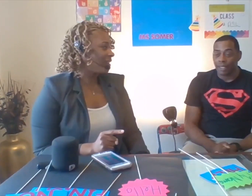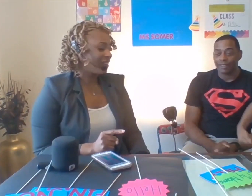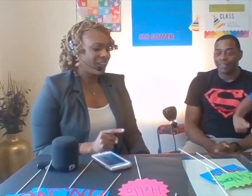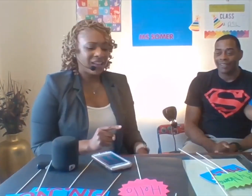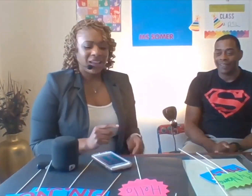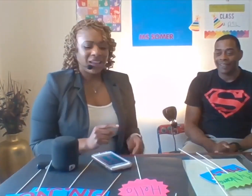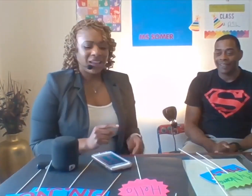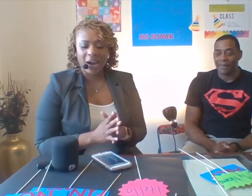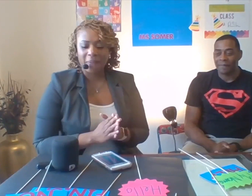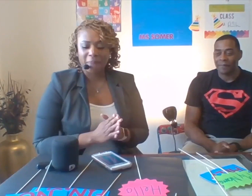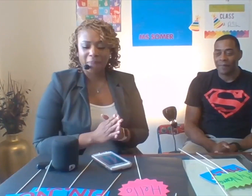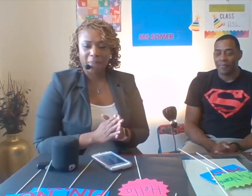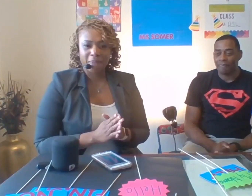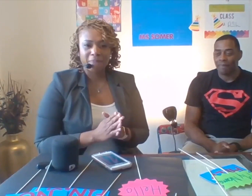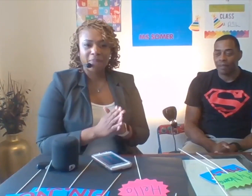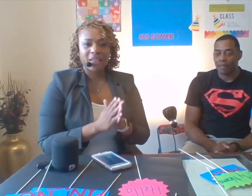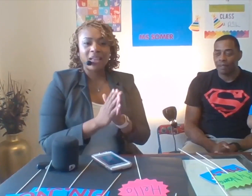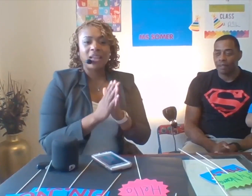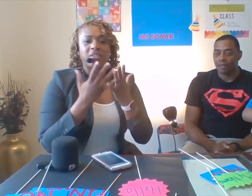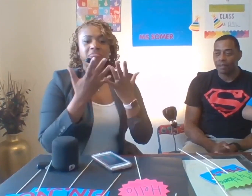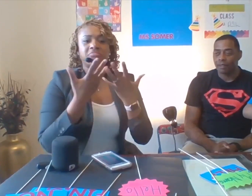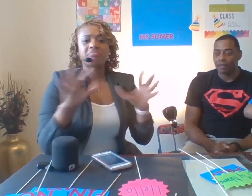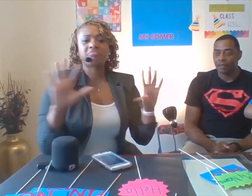all right